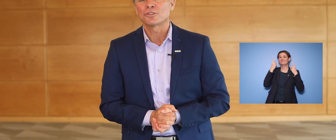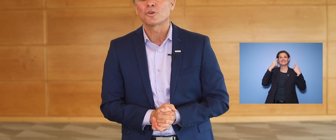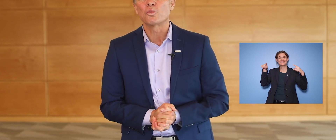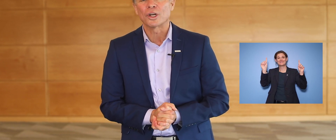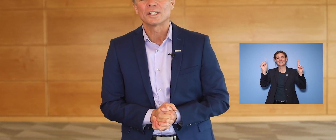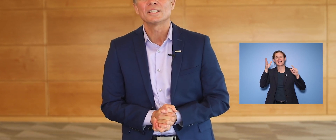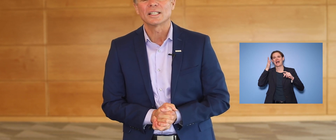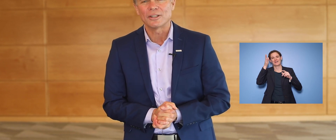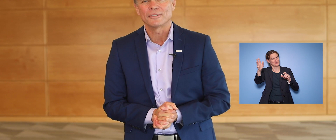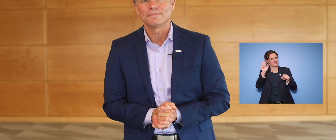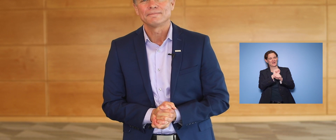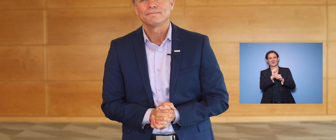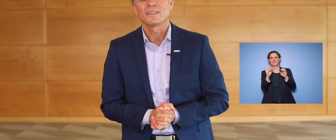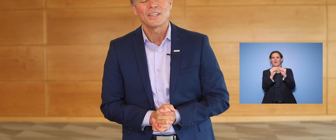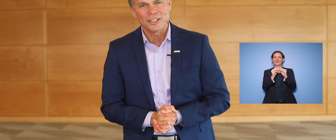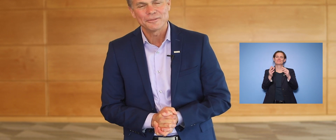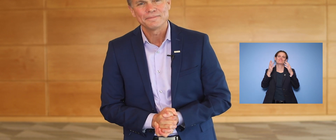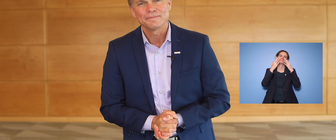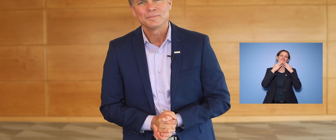in our future work together. Thank you.